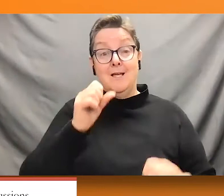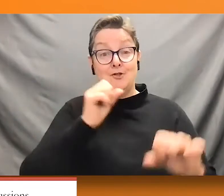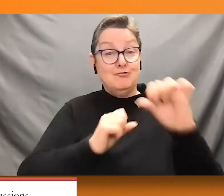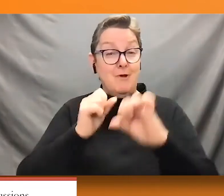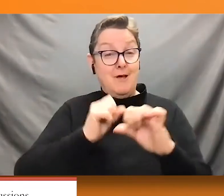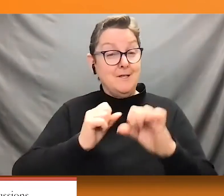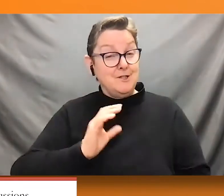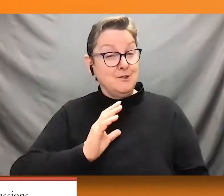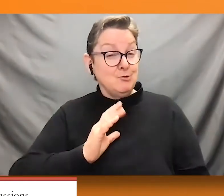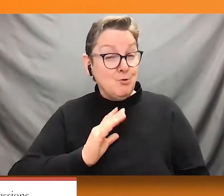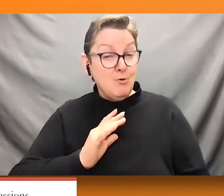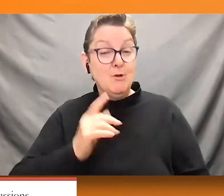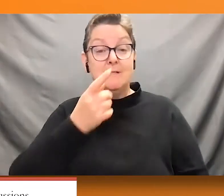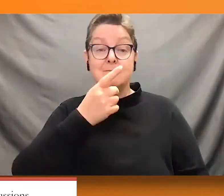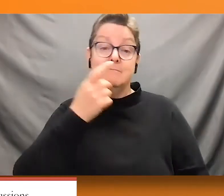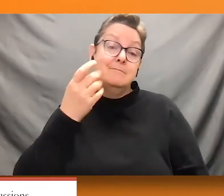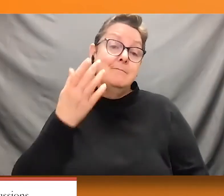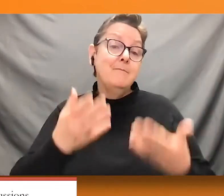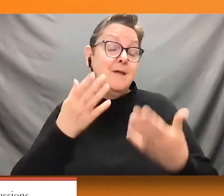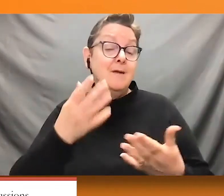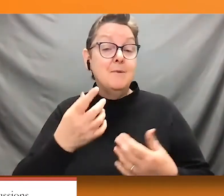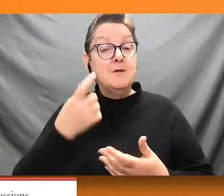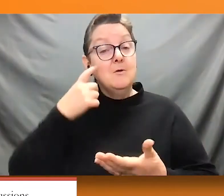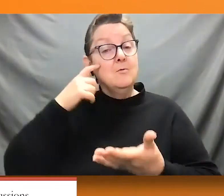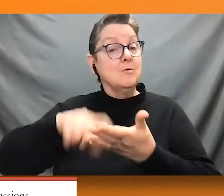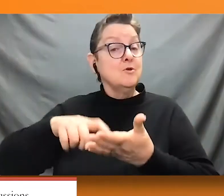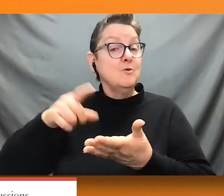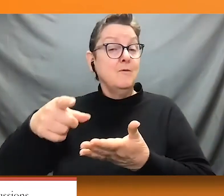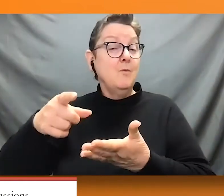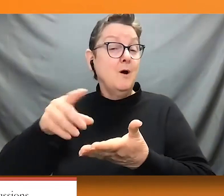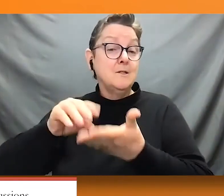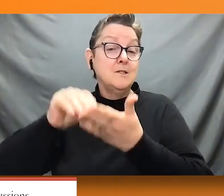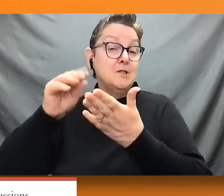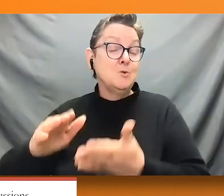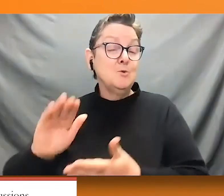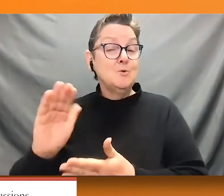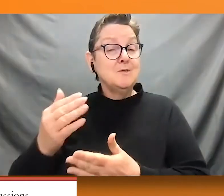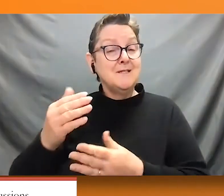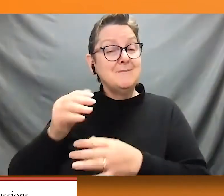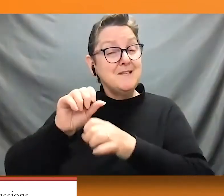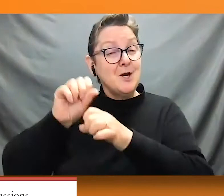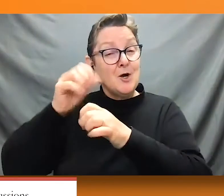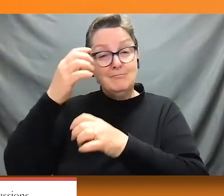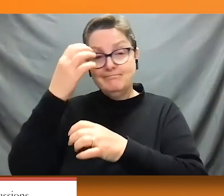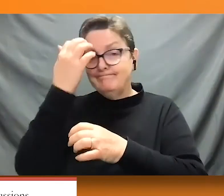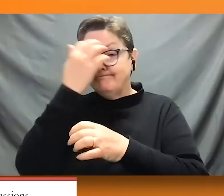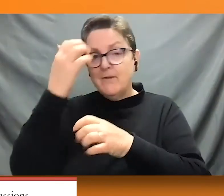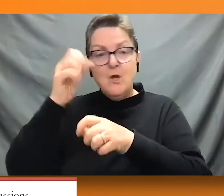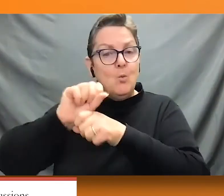And one of the nice things about that strategy, if you do have a student that you notice maybe has a little bit of memory, working memory stuff,